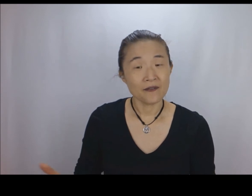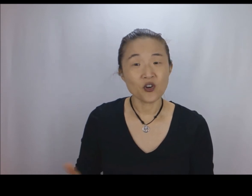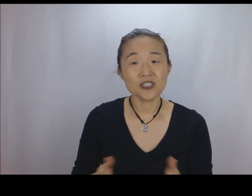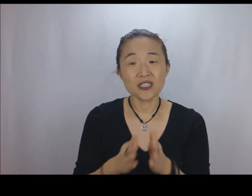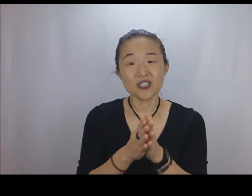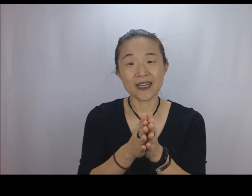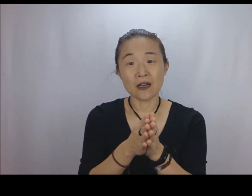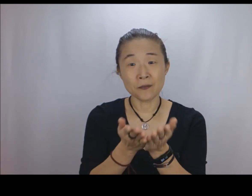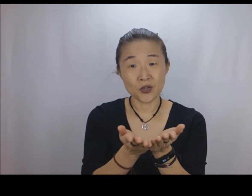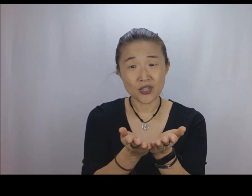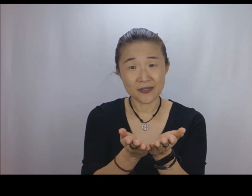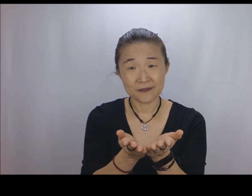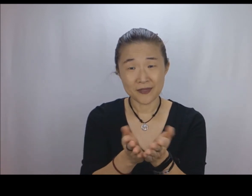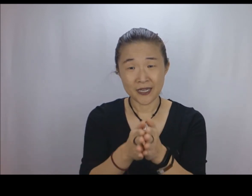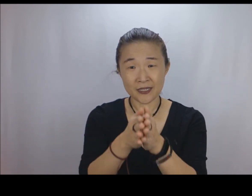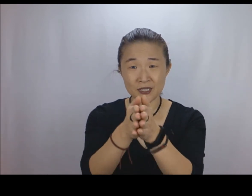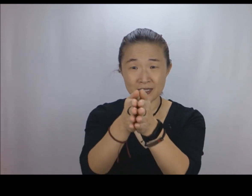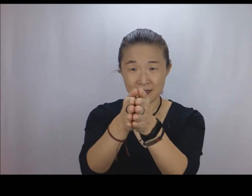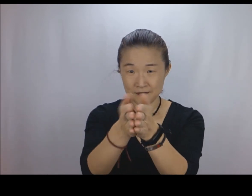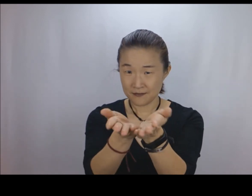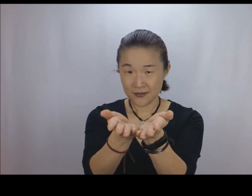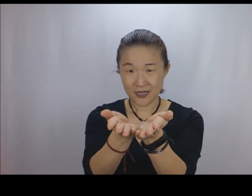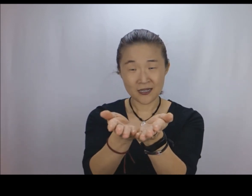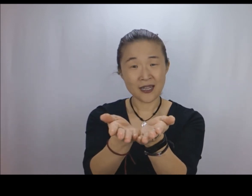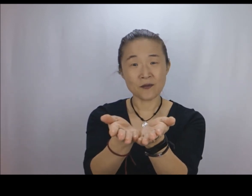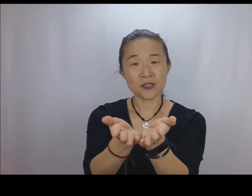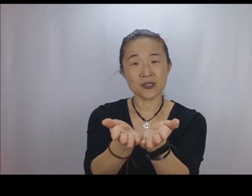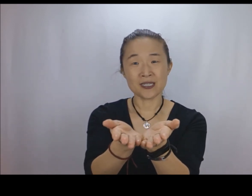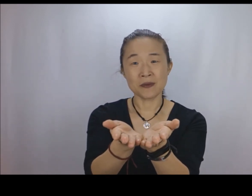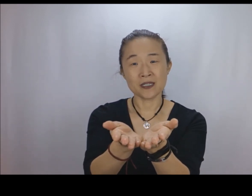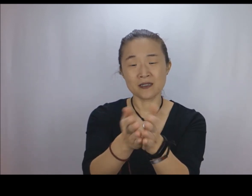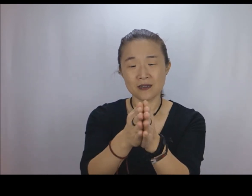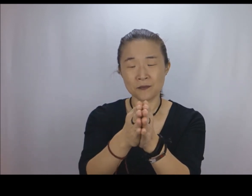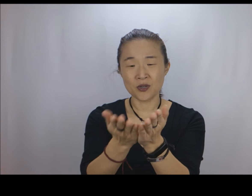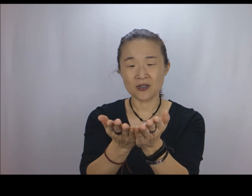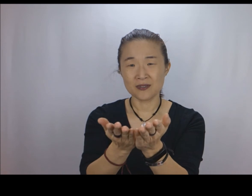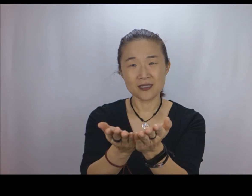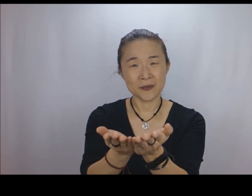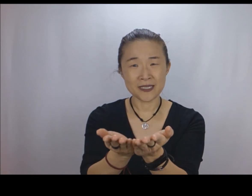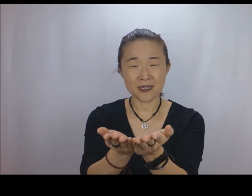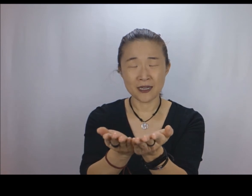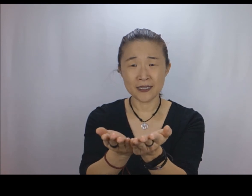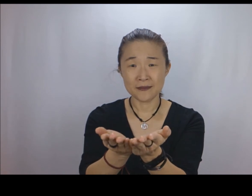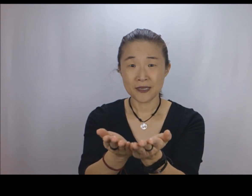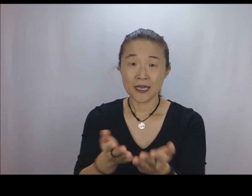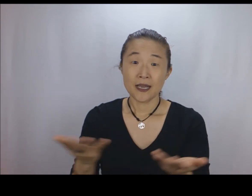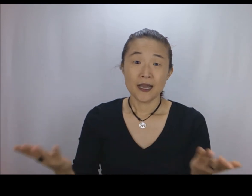Of course you can check out a book, and it's just kind of like what you would expect a book to be signed.